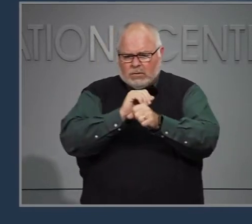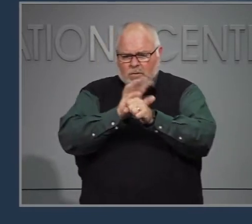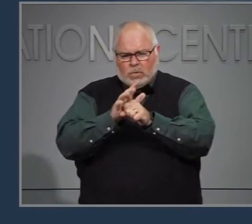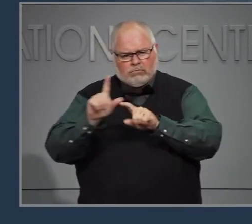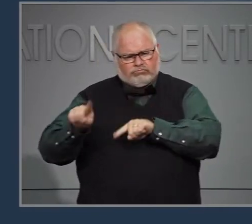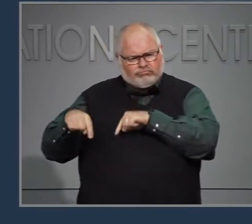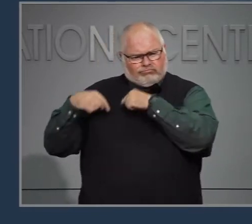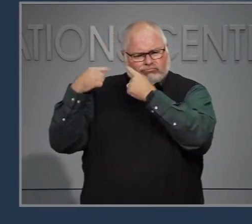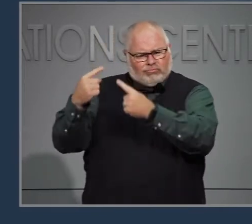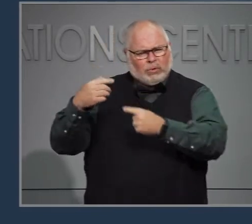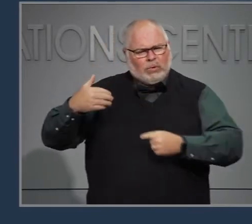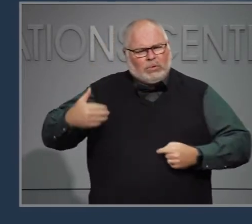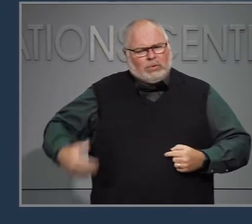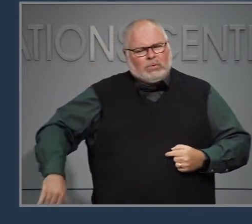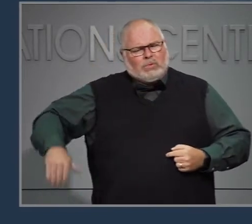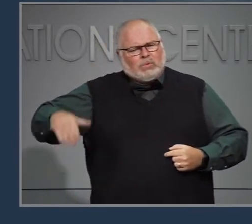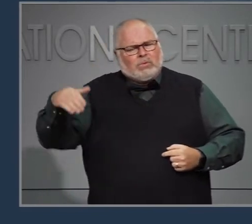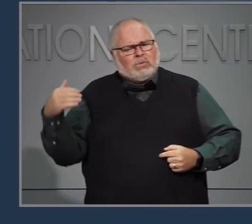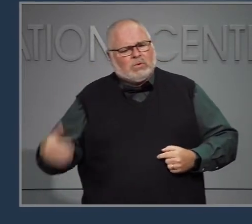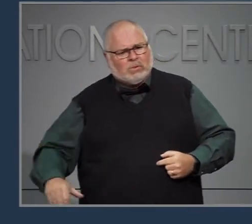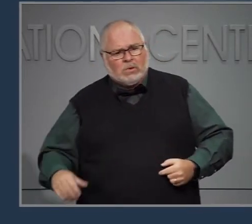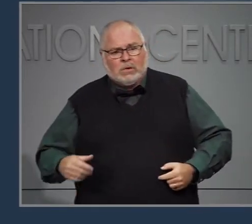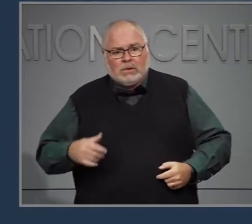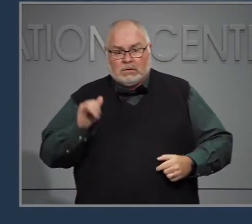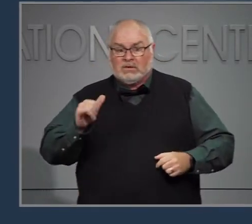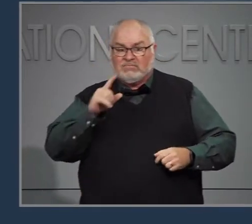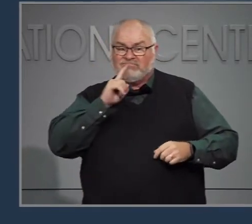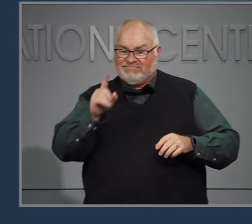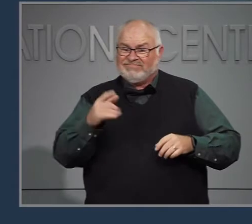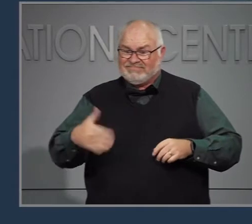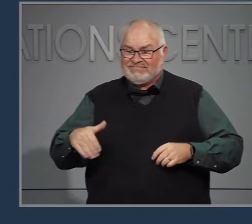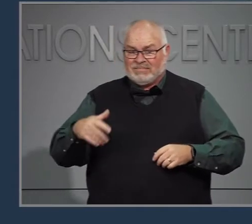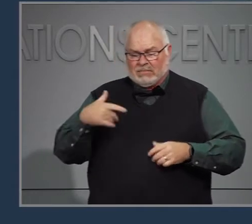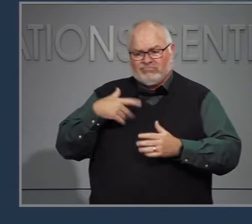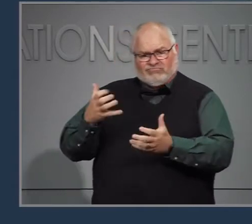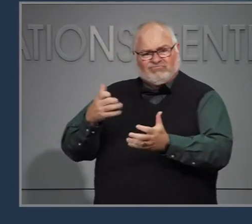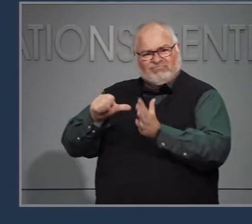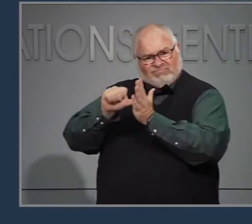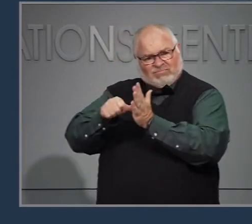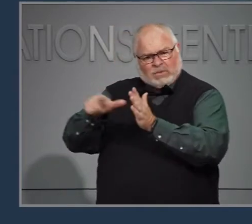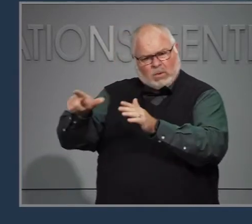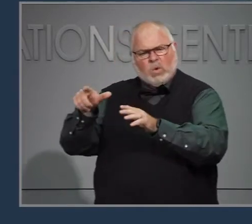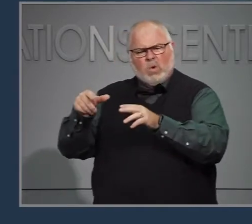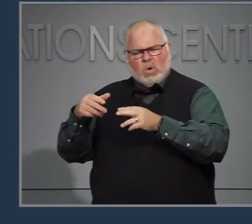AS WE GO THROUGH THIS IMPORTANT TOPIC WE HAVE SOME SLIDES AND YES WE HAVE A FEW